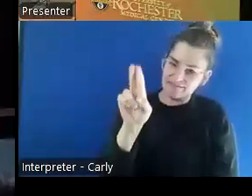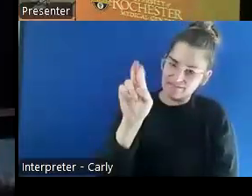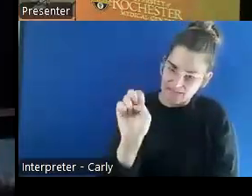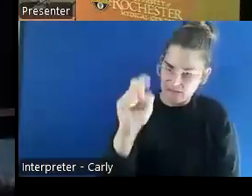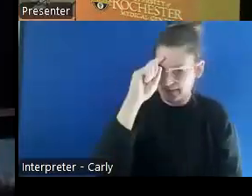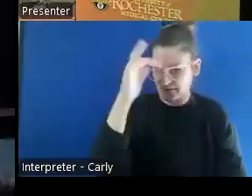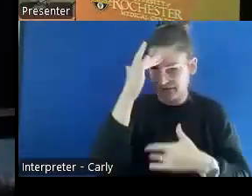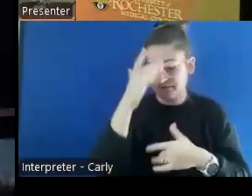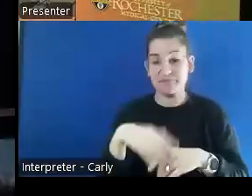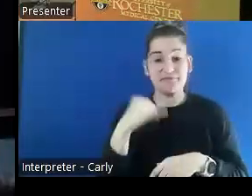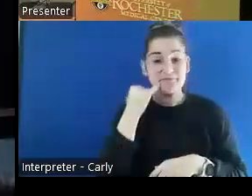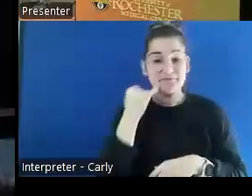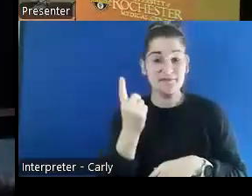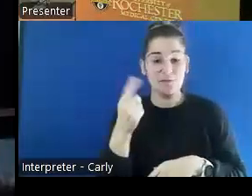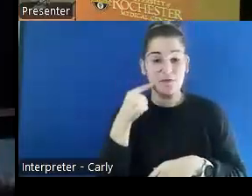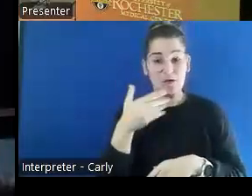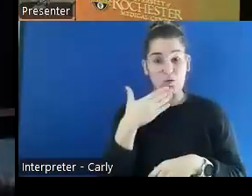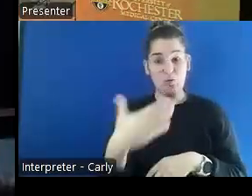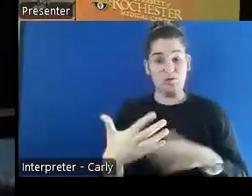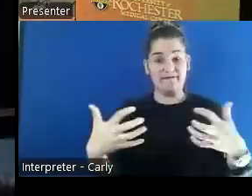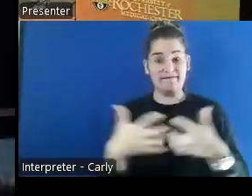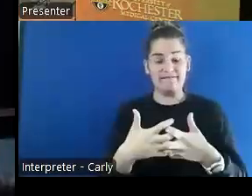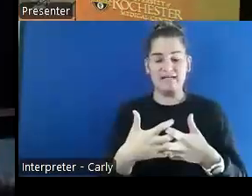think would be a good fit for us you can send me an email or send me an inbox and say hey I've got